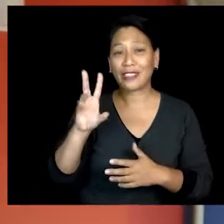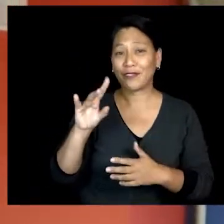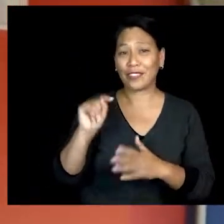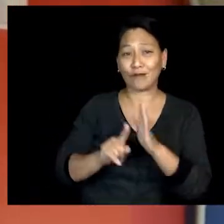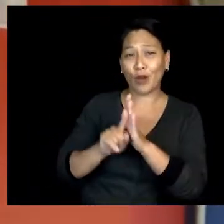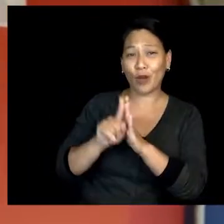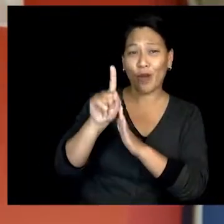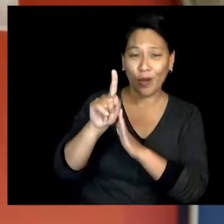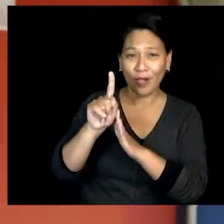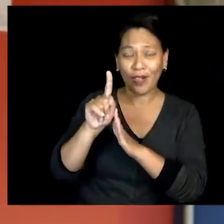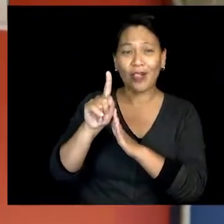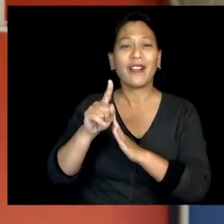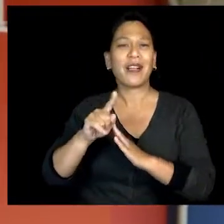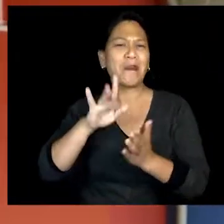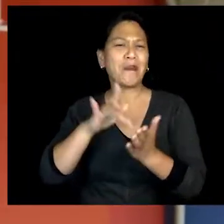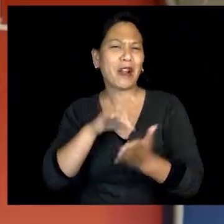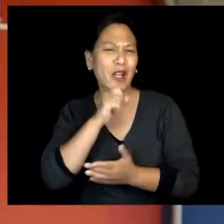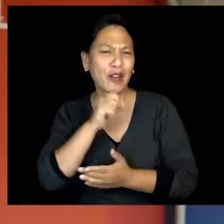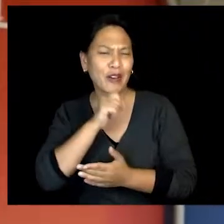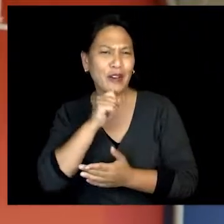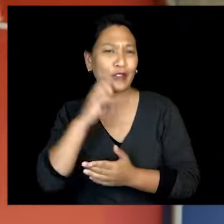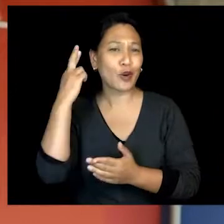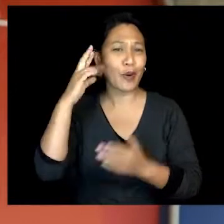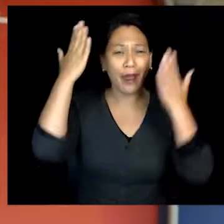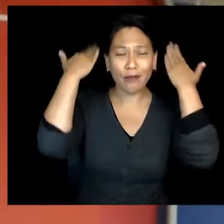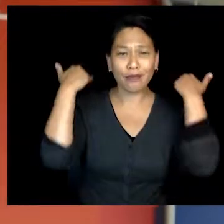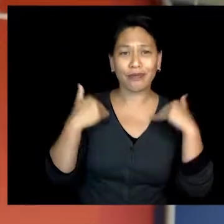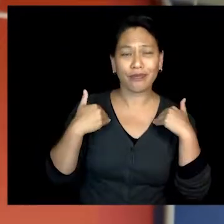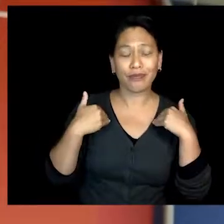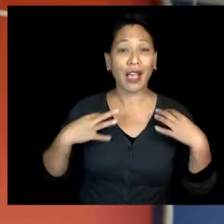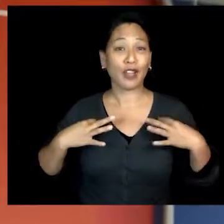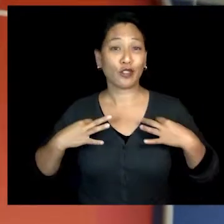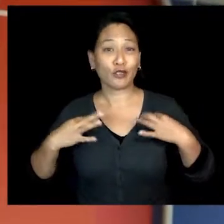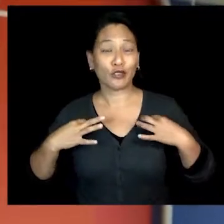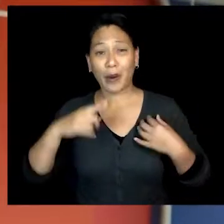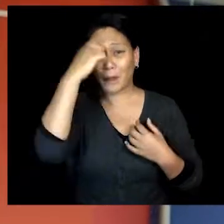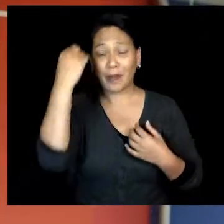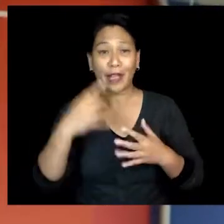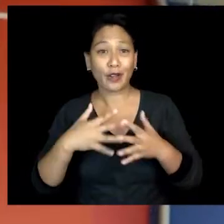middle aged white male with long, [chuckles] graying hair. And I have a two-tone dress jacket on of black and gray